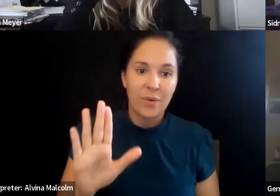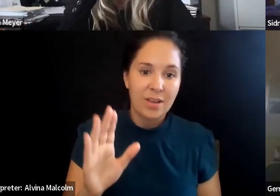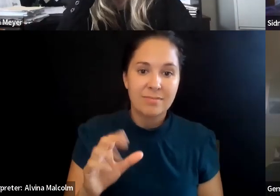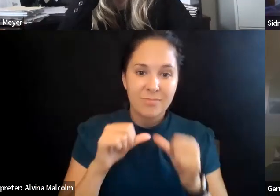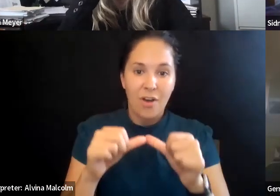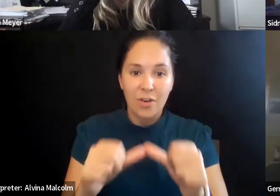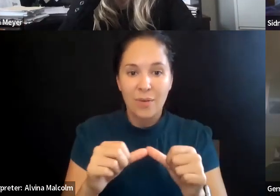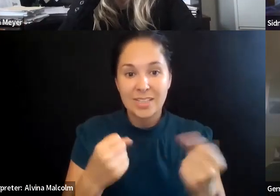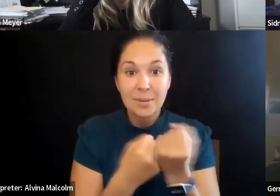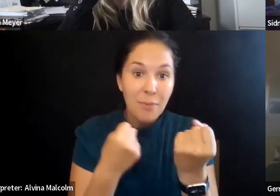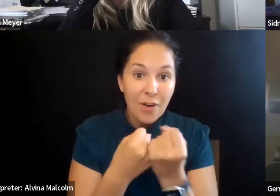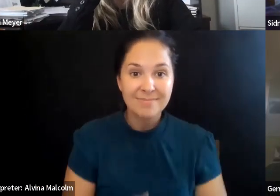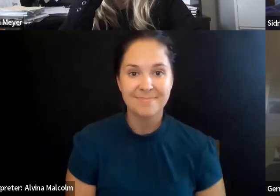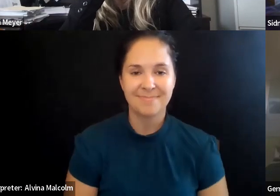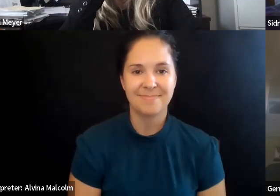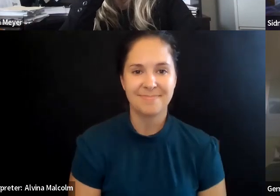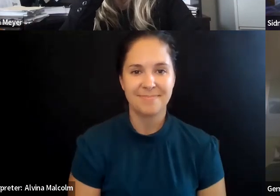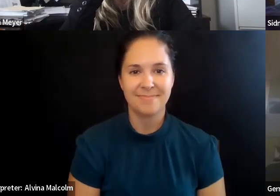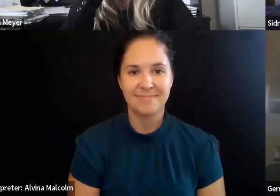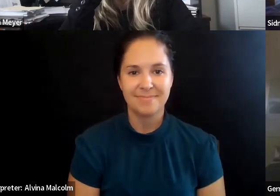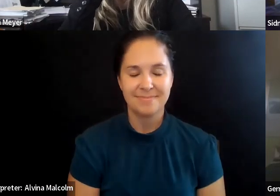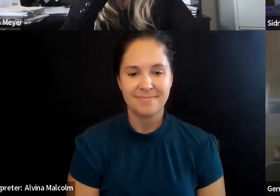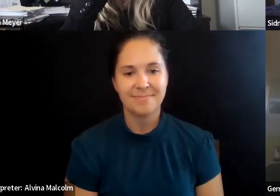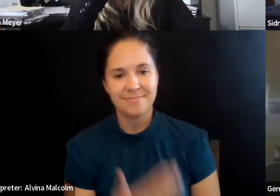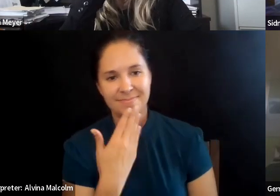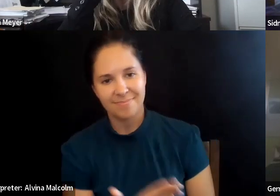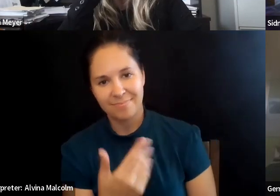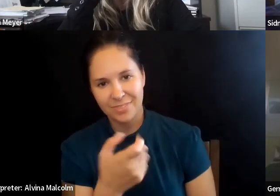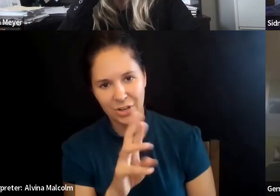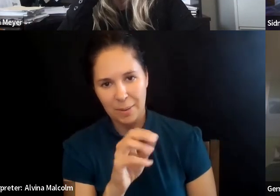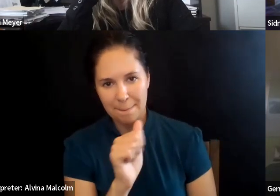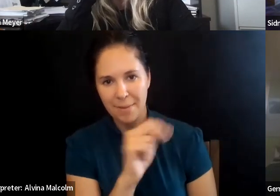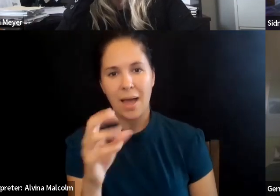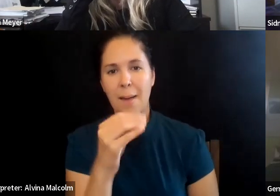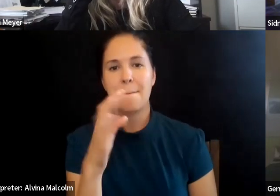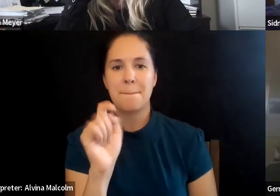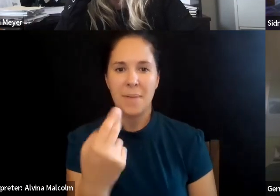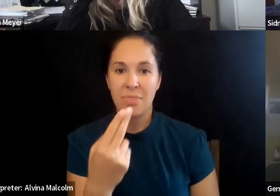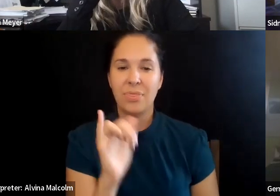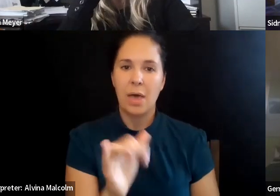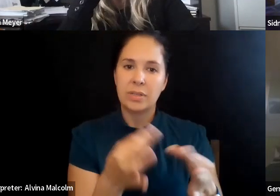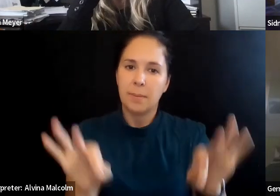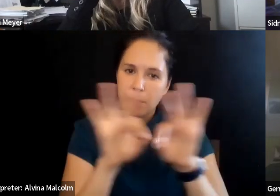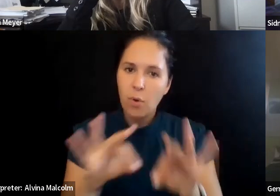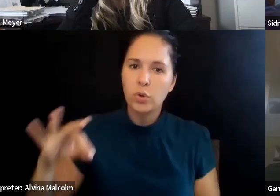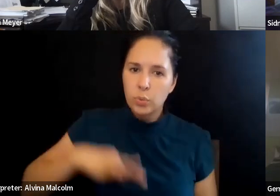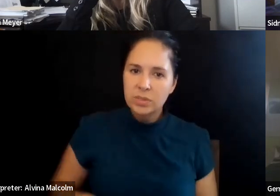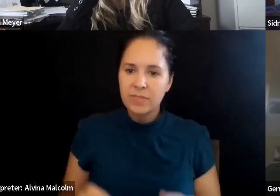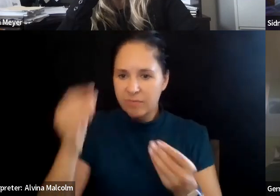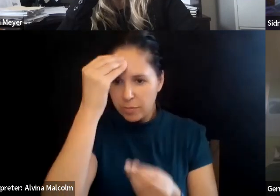you just tell the story. So that's all I have and that you, Germán and